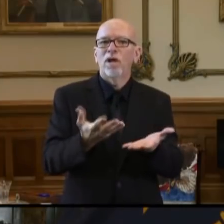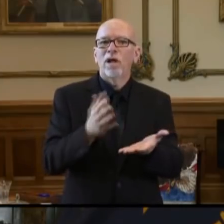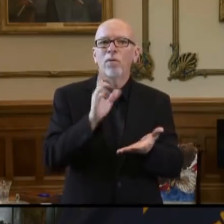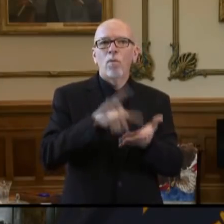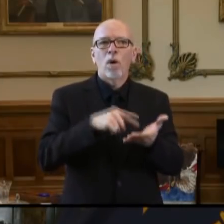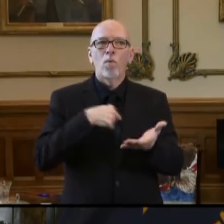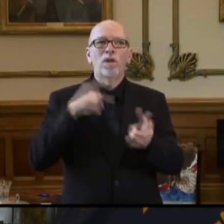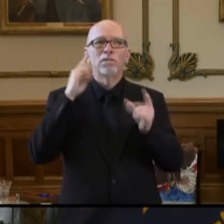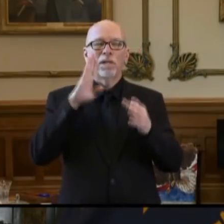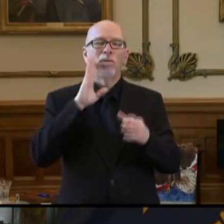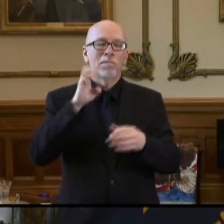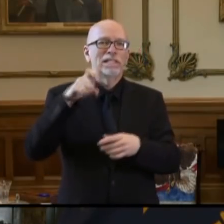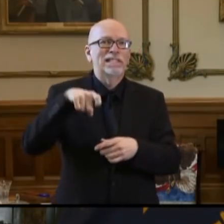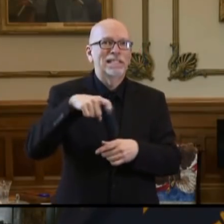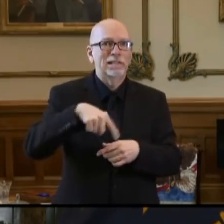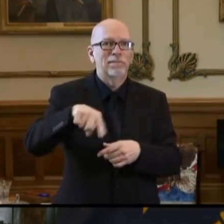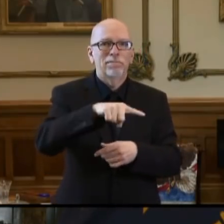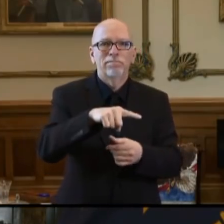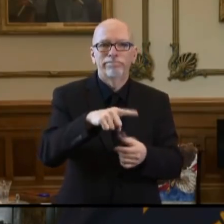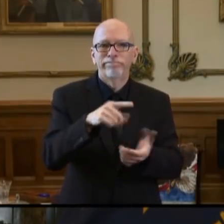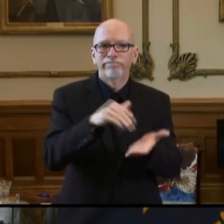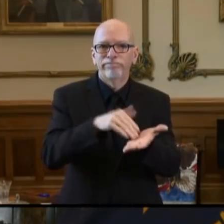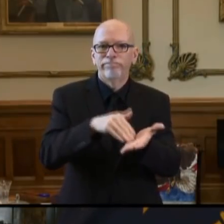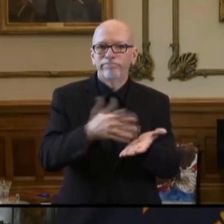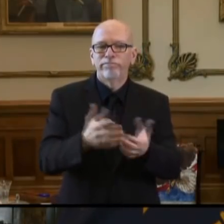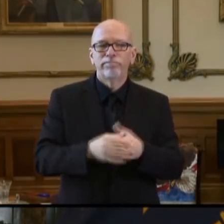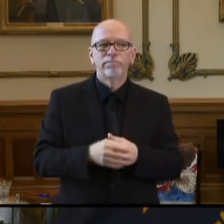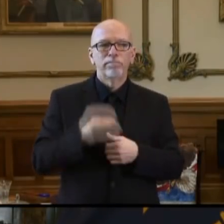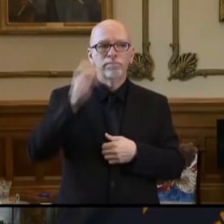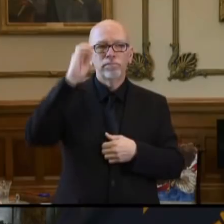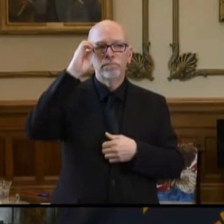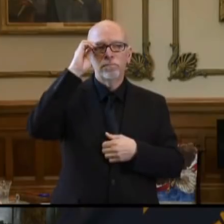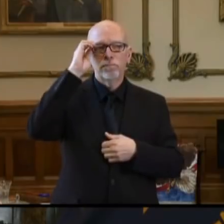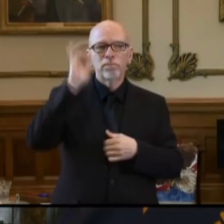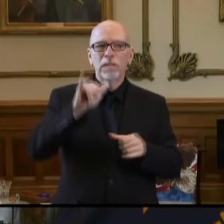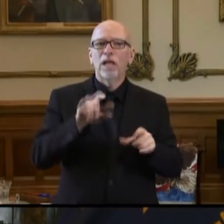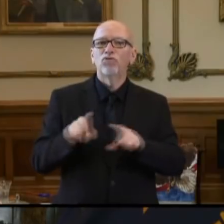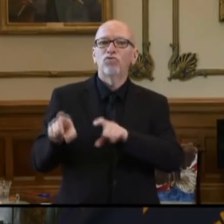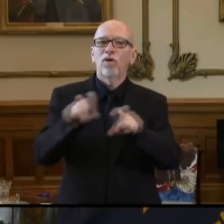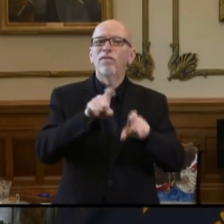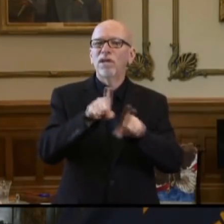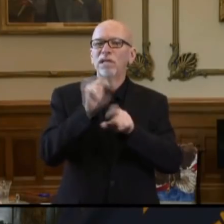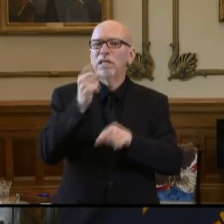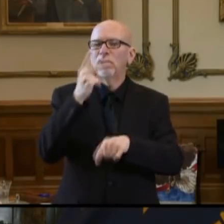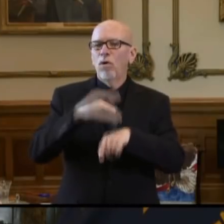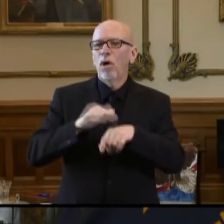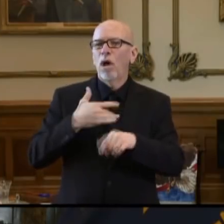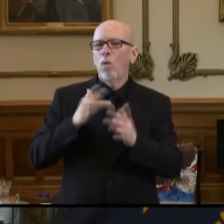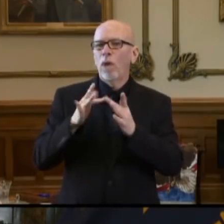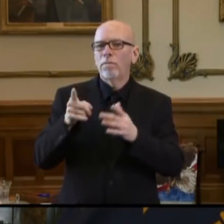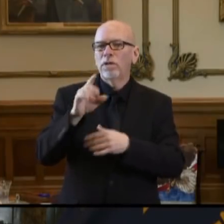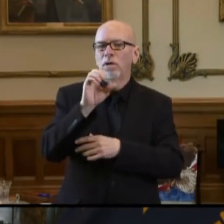WHO HAVE VOLUNTEERED, STEPPED UP AND STEPPED FORWARD TO PROVIDE WHAT WE EXPECT WILL BE